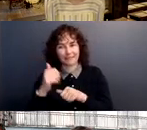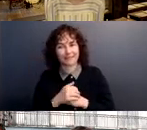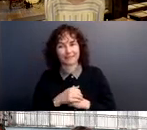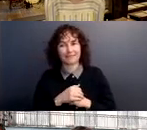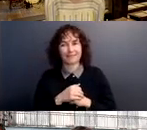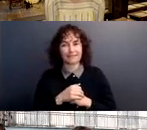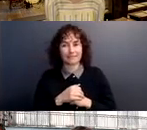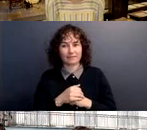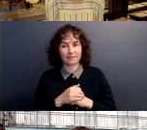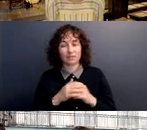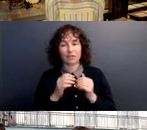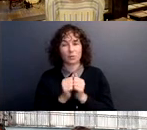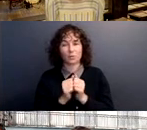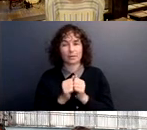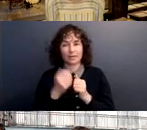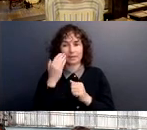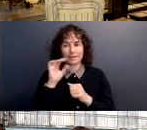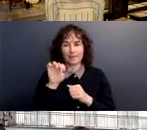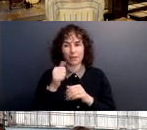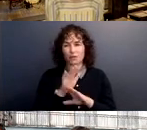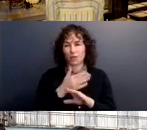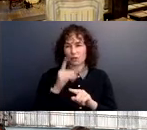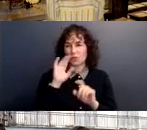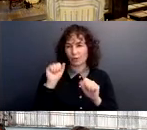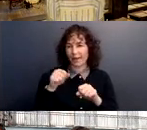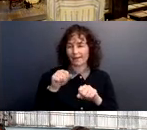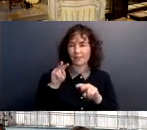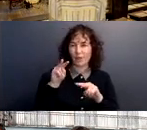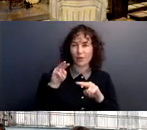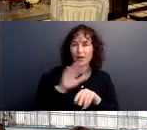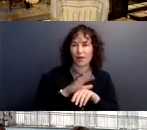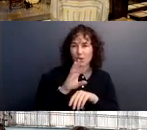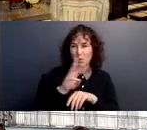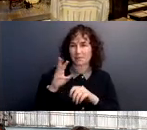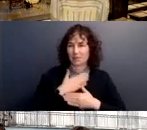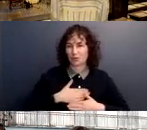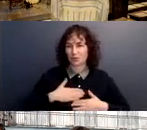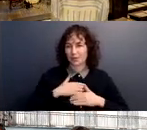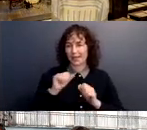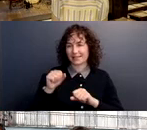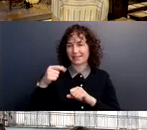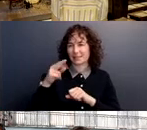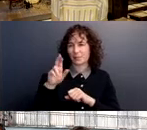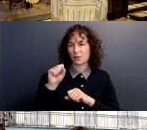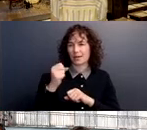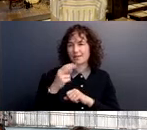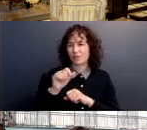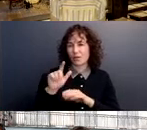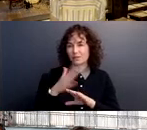And with the Pres Hall song, which you get to look in the website and enjoy it, it helps when it's lunchtime